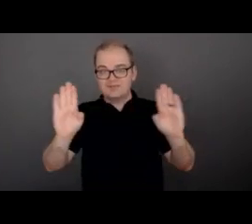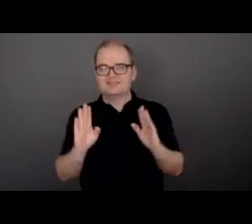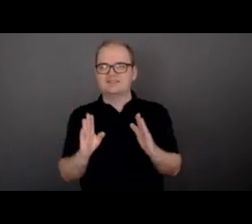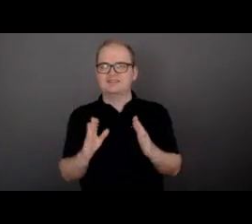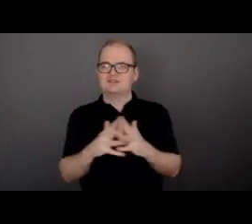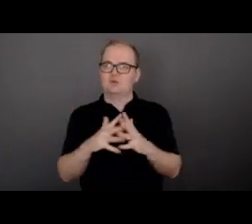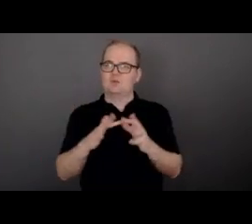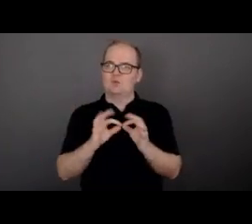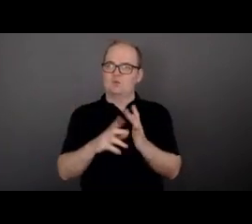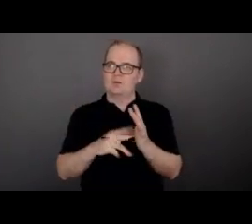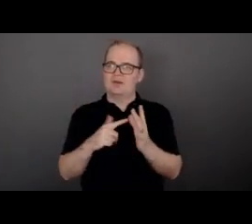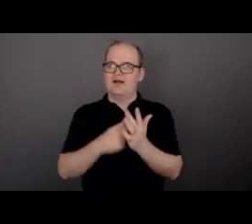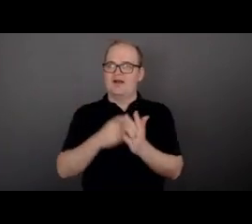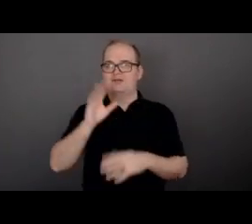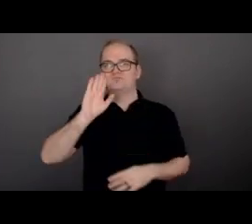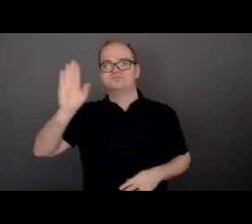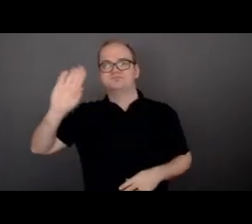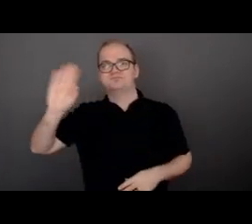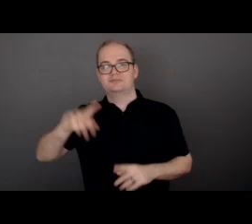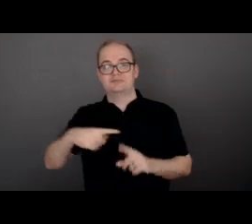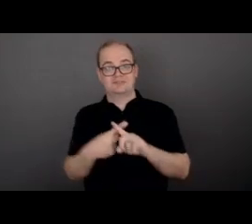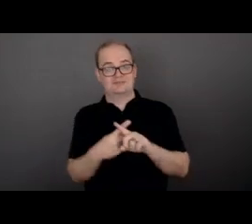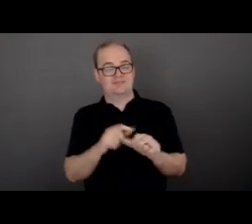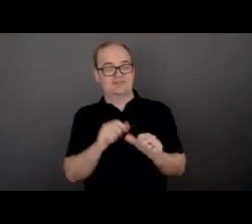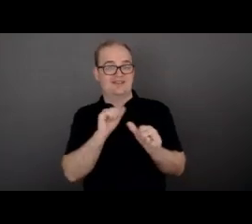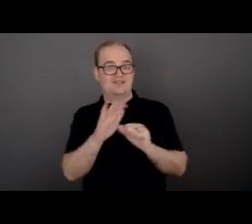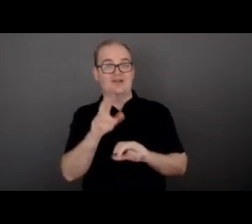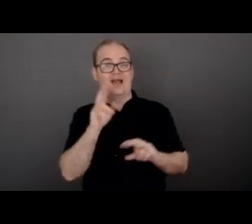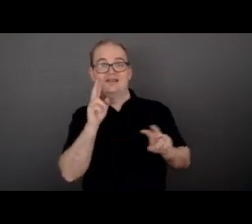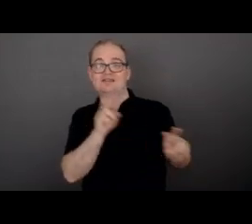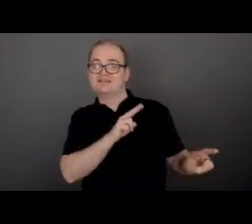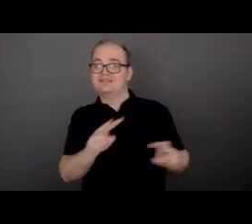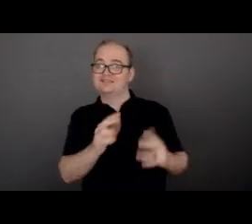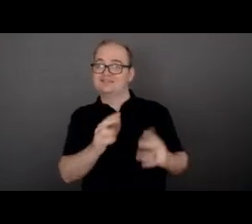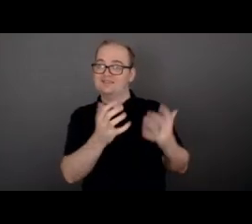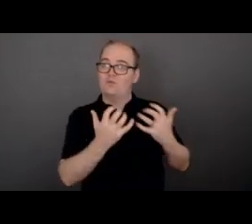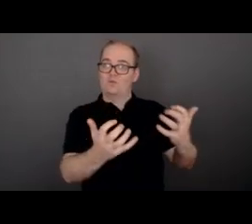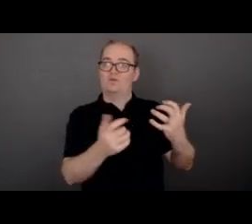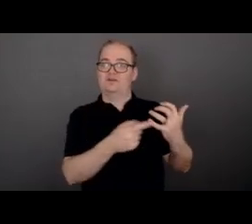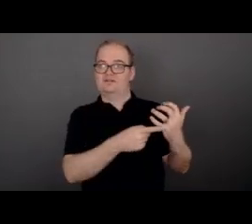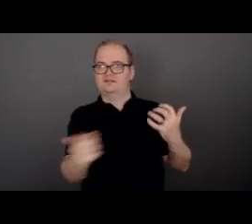It's been great to see that the audience can easily engage with you and have all their